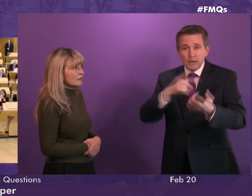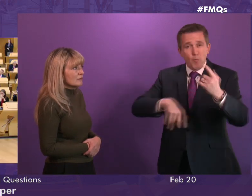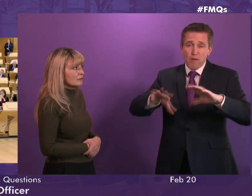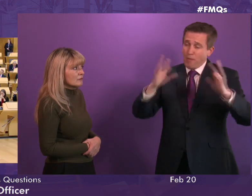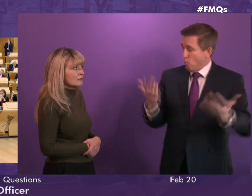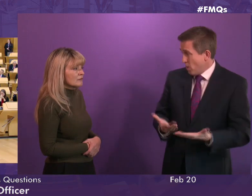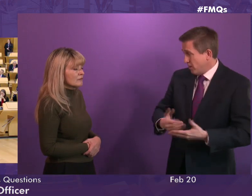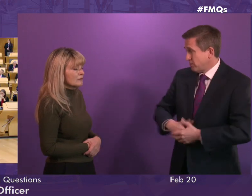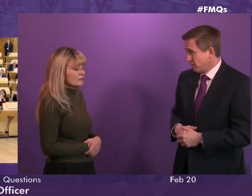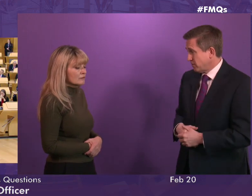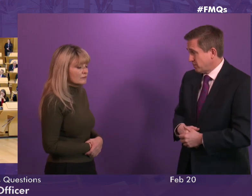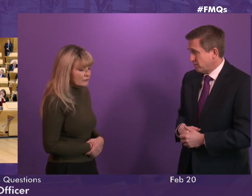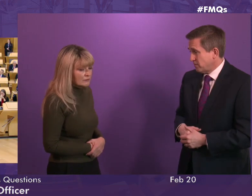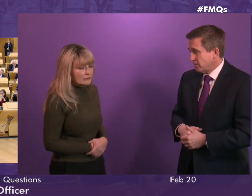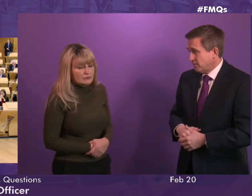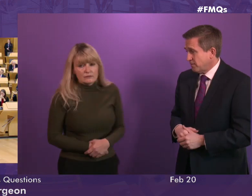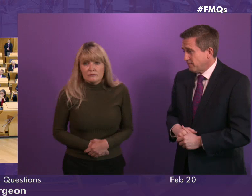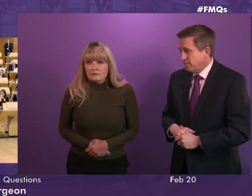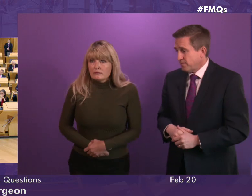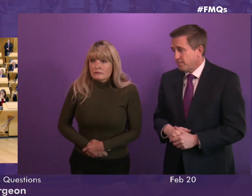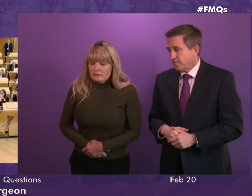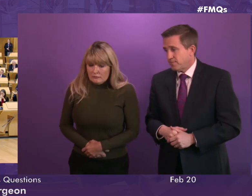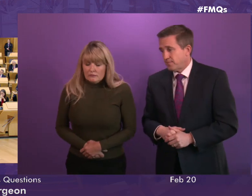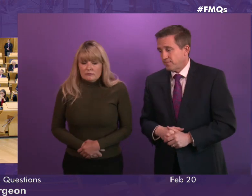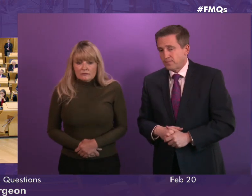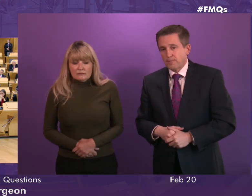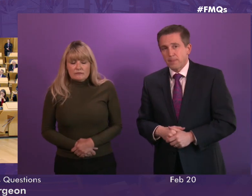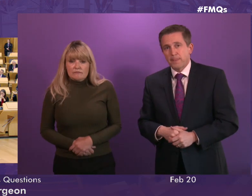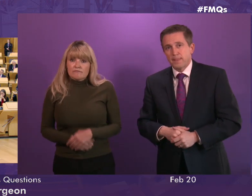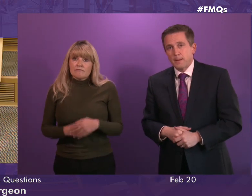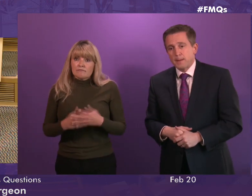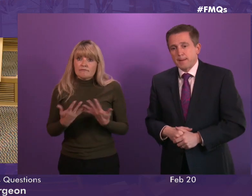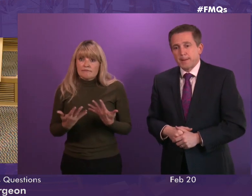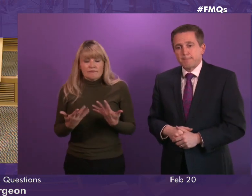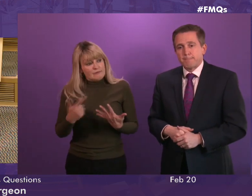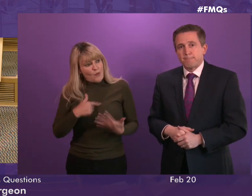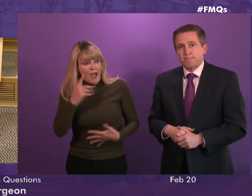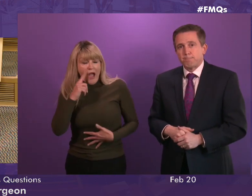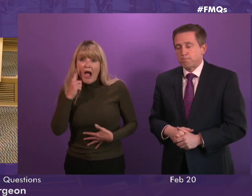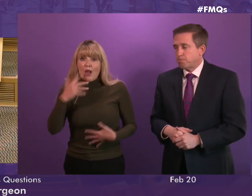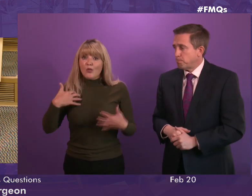The First Minister (Nicola Sturgeon): I certainly look forward to the day when there